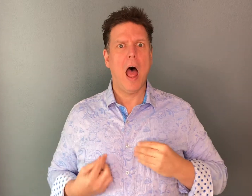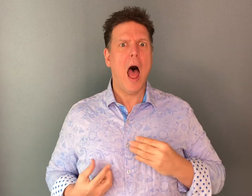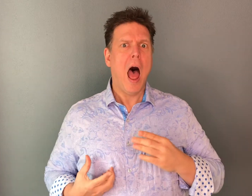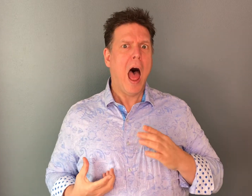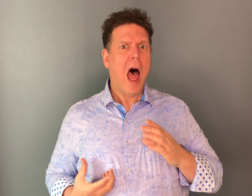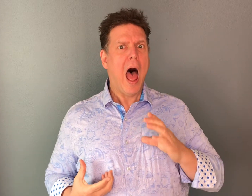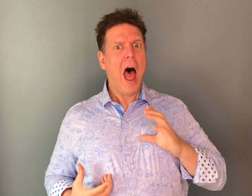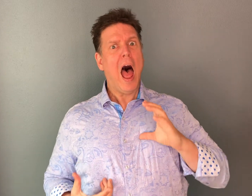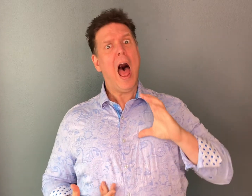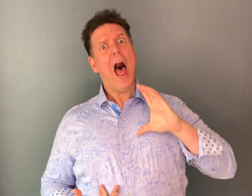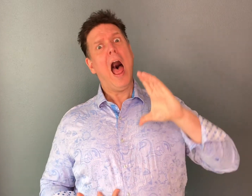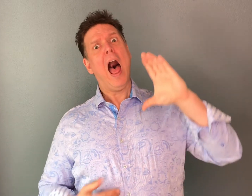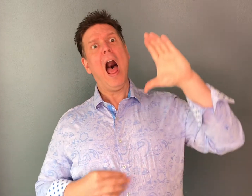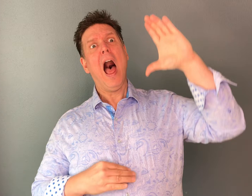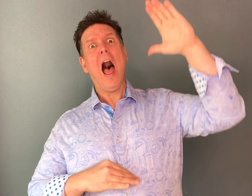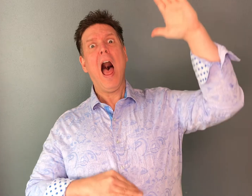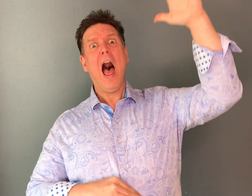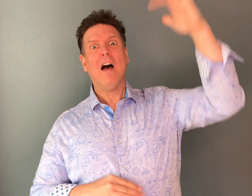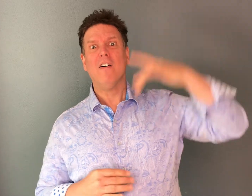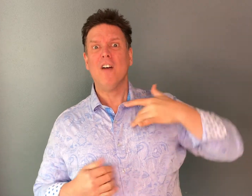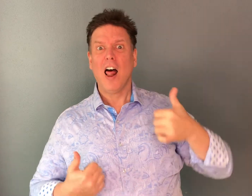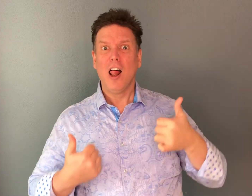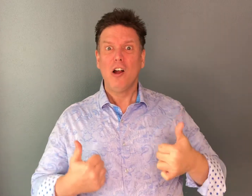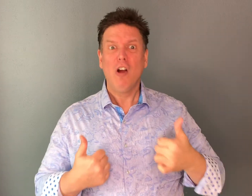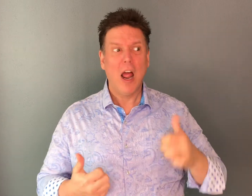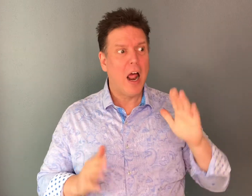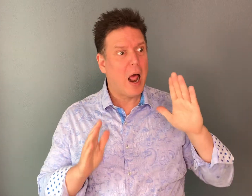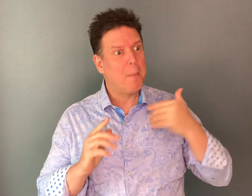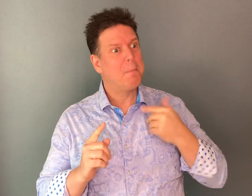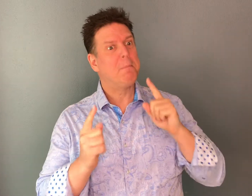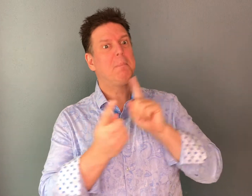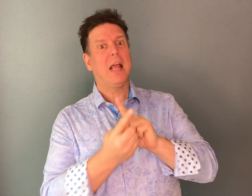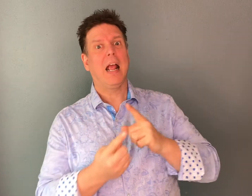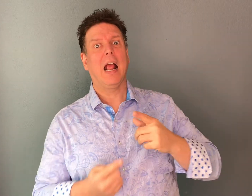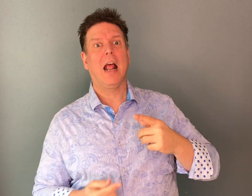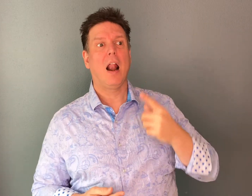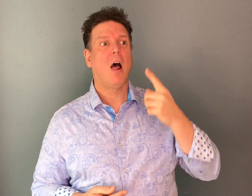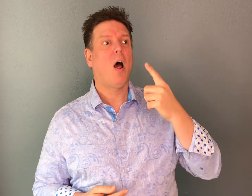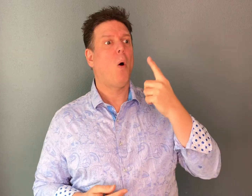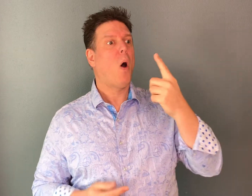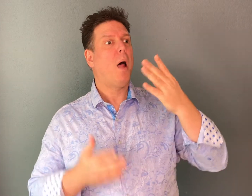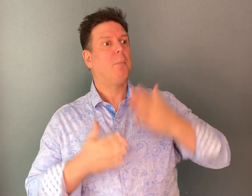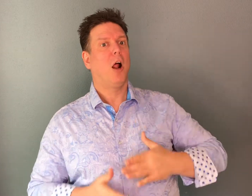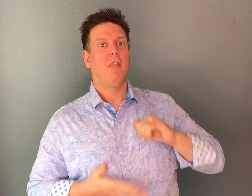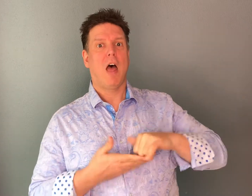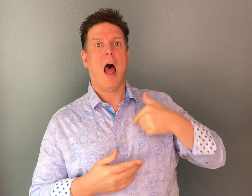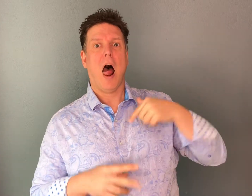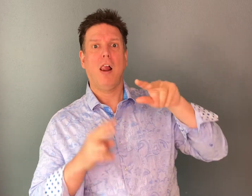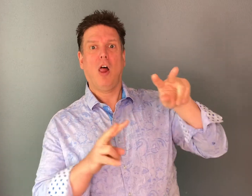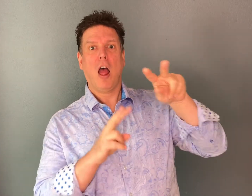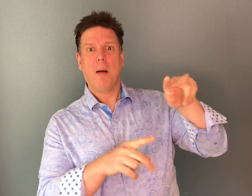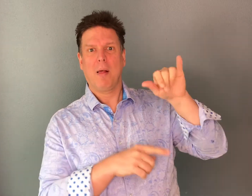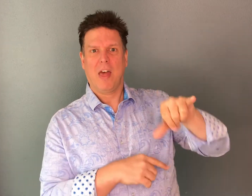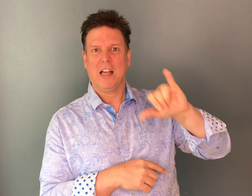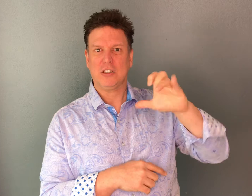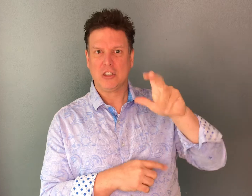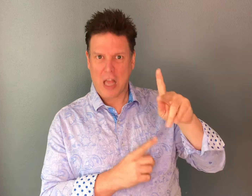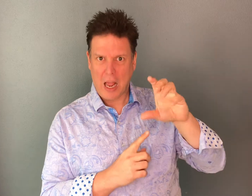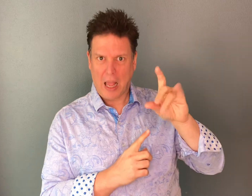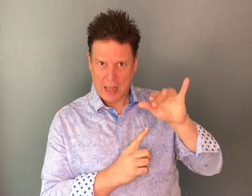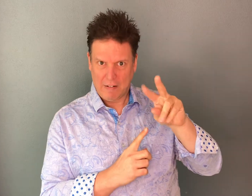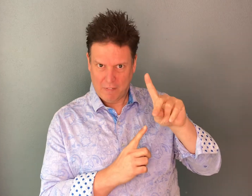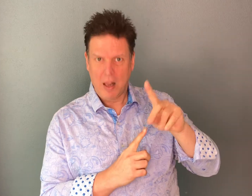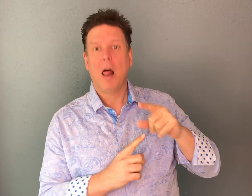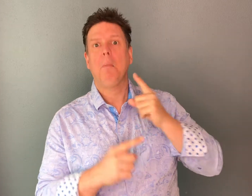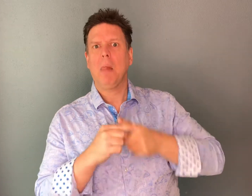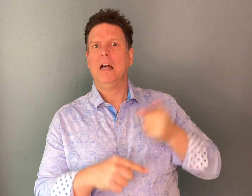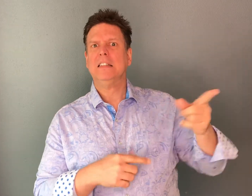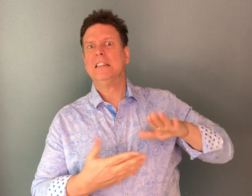was really great. I had met someone that I looked up to a great deal,